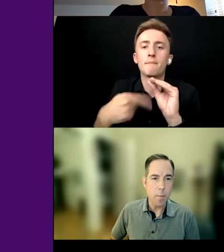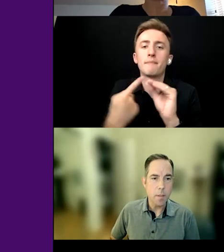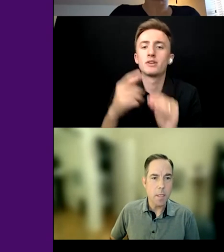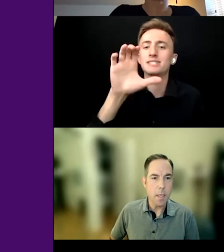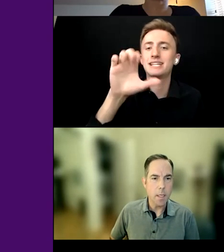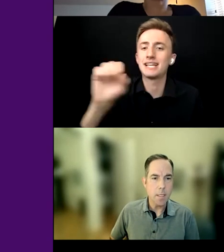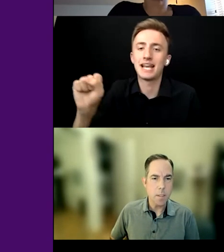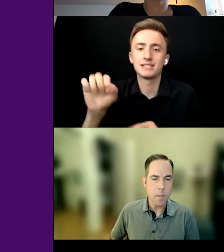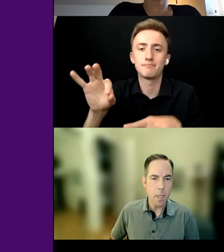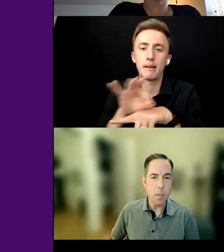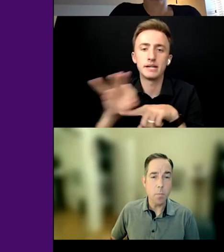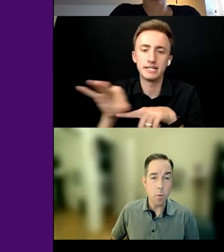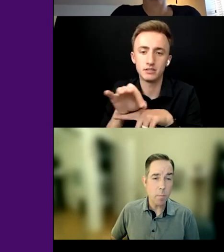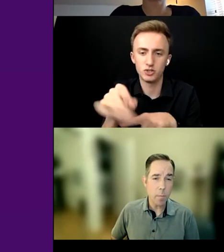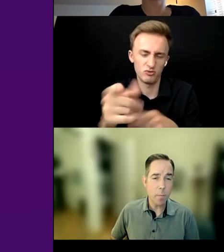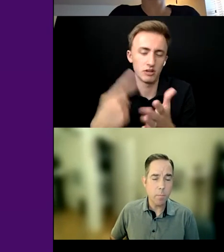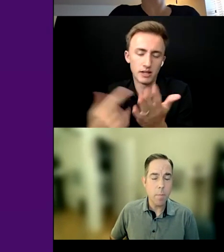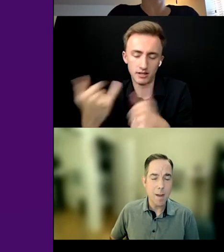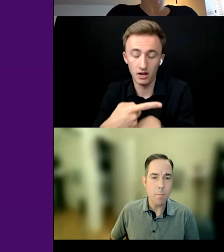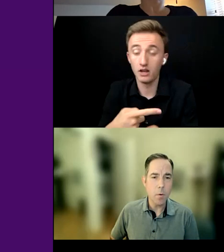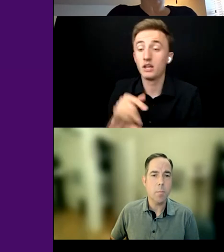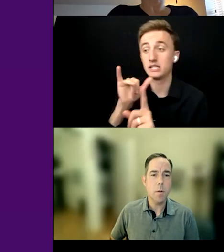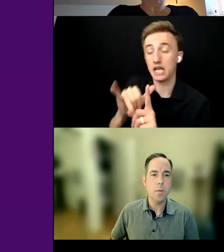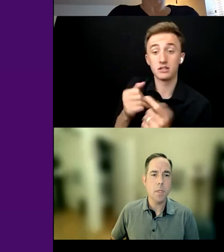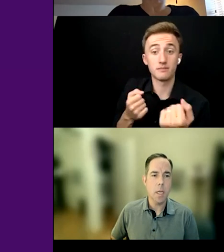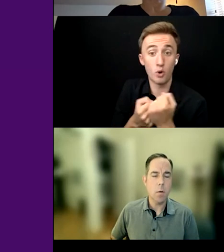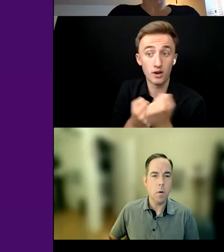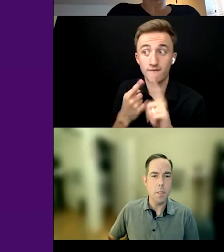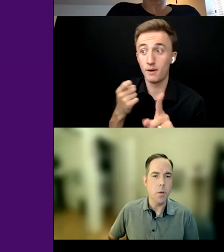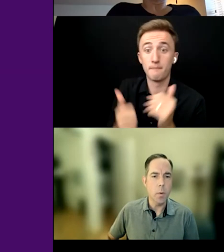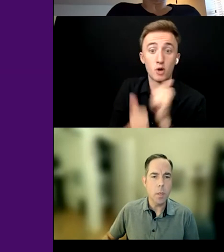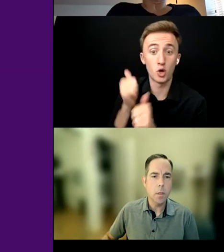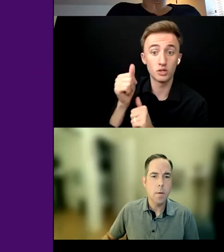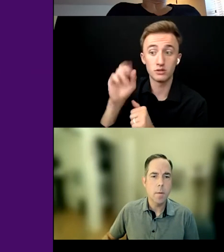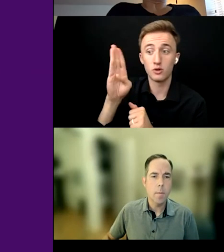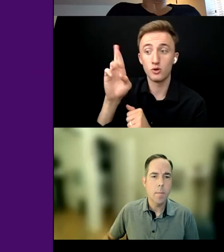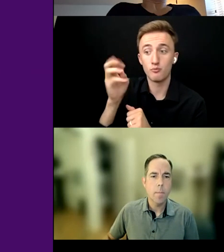about today? And it is -- is it something supported by most browsers? Or is it newer?